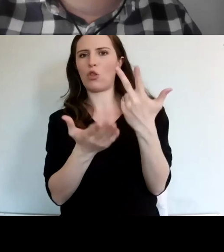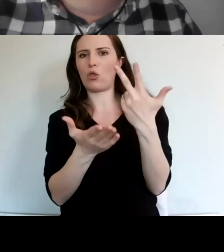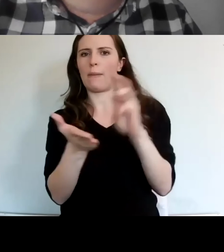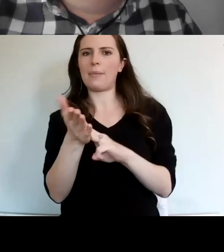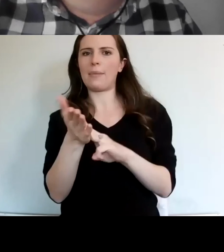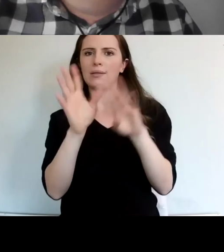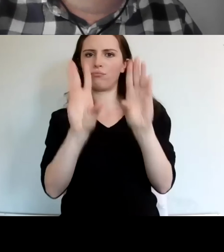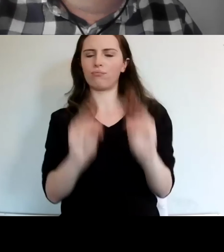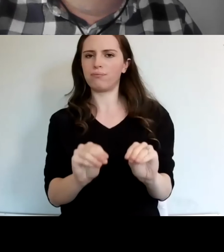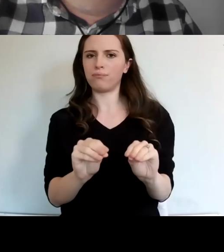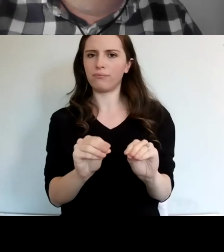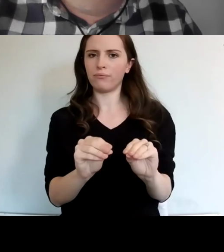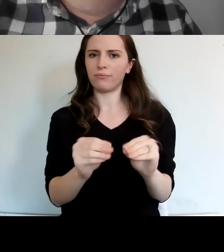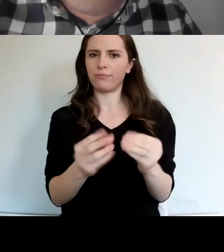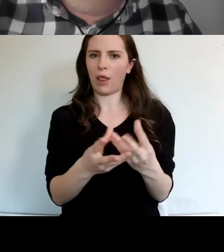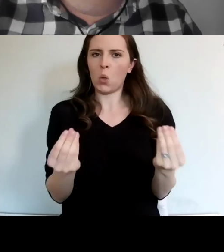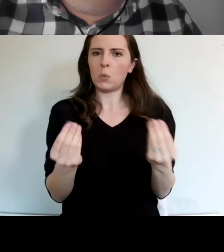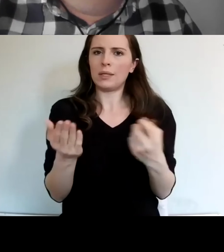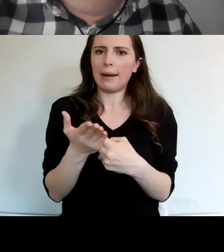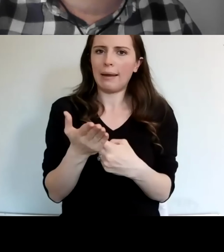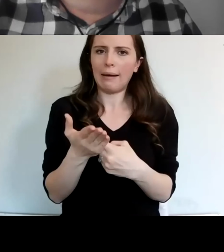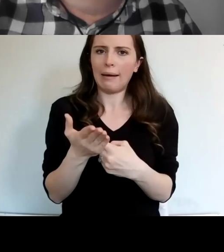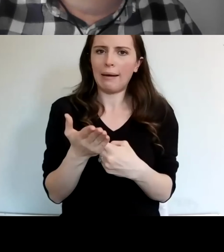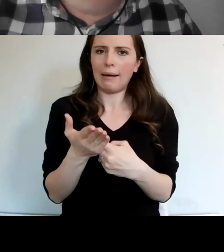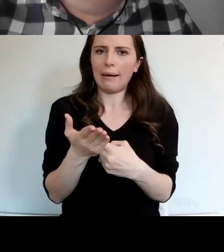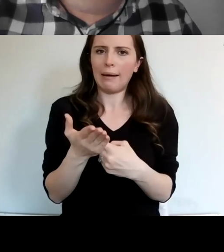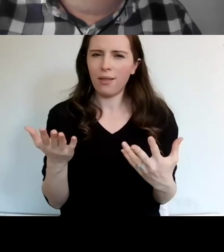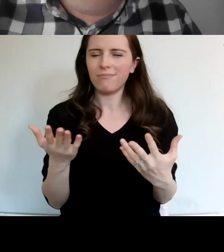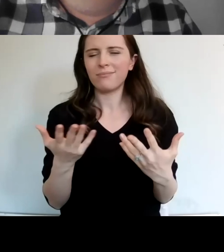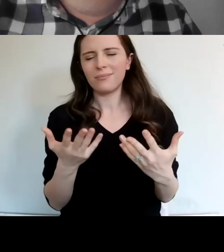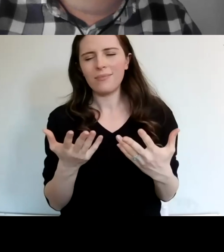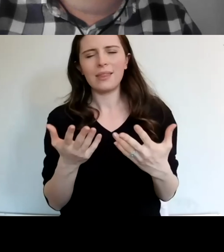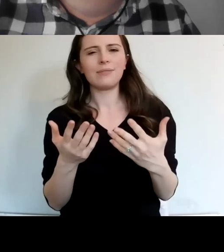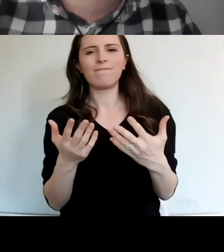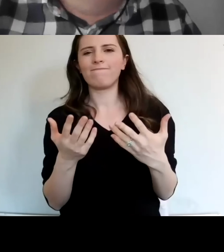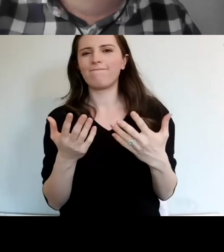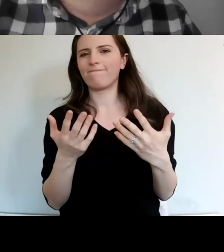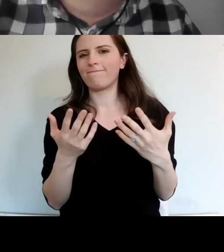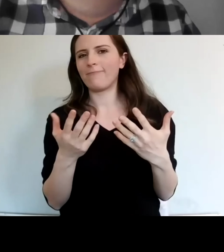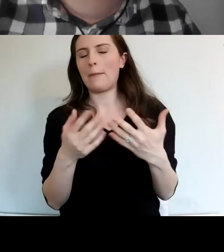and you've lost your tickets and it can be an absolutely huge problem.